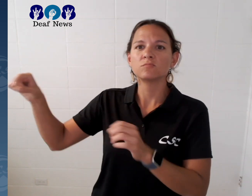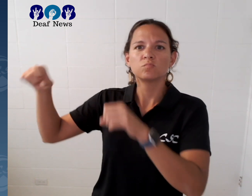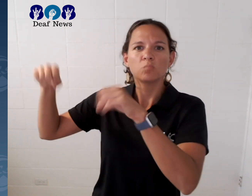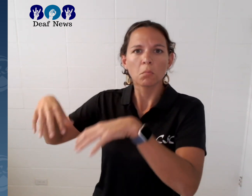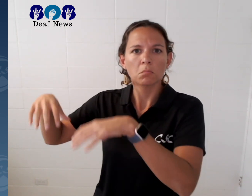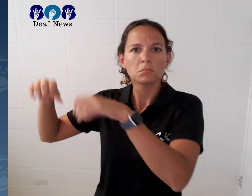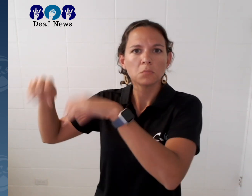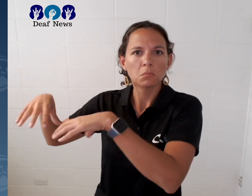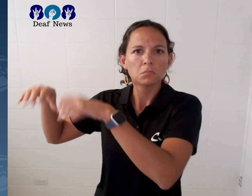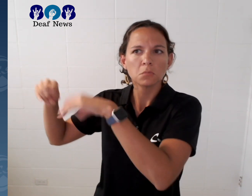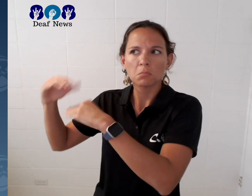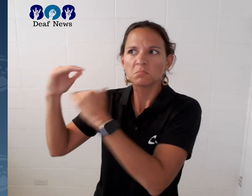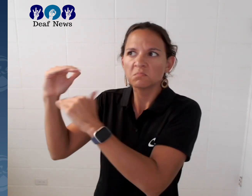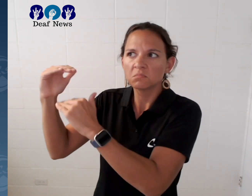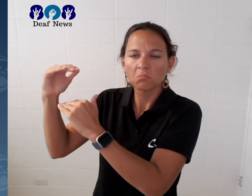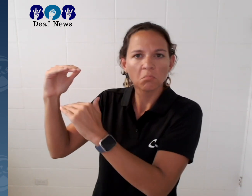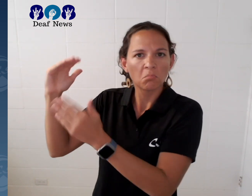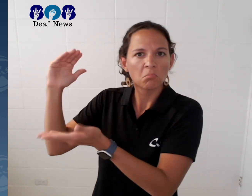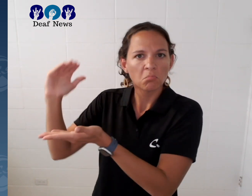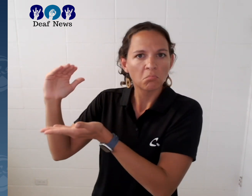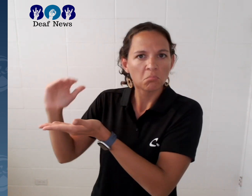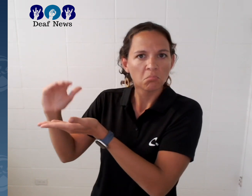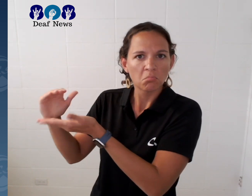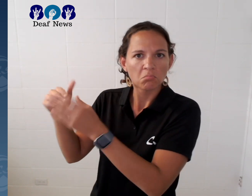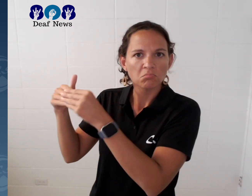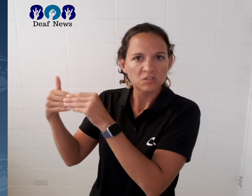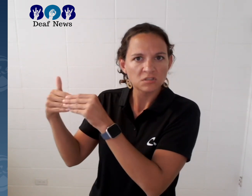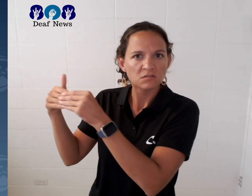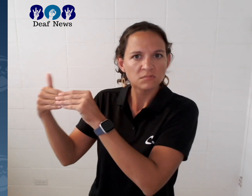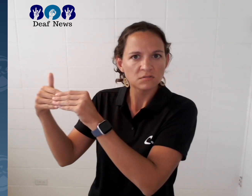We started to see other states dropping and easing their restrictions.